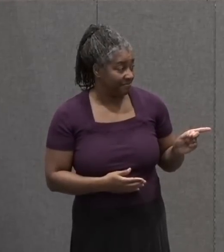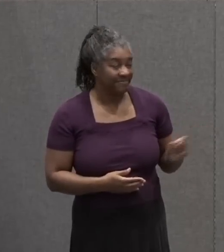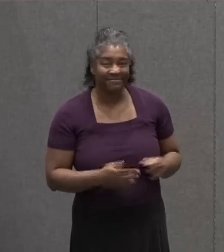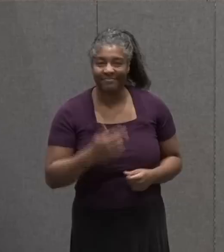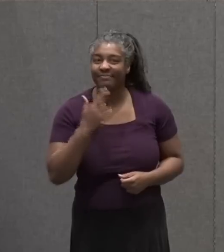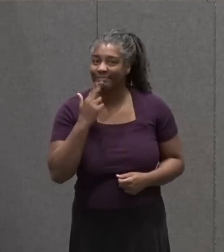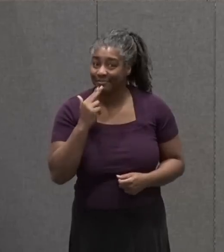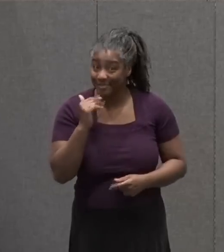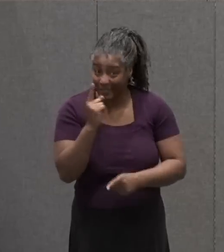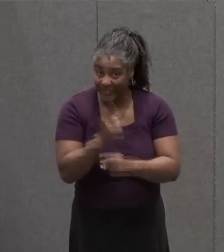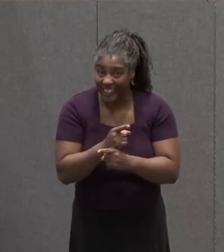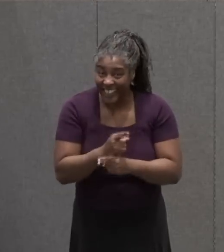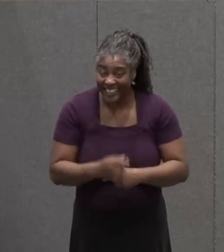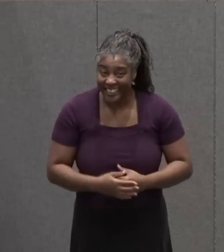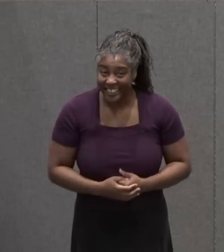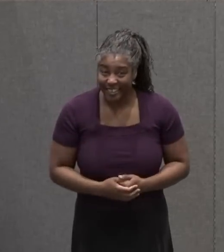Let me put this right next to rocky here.